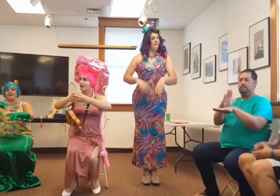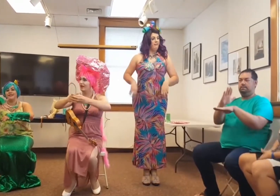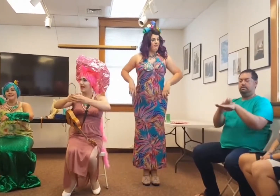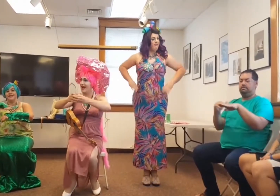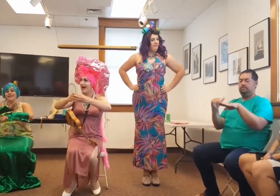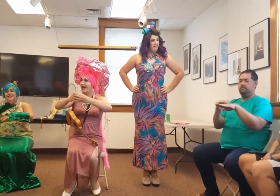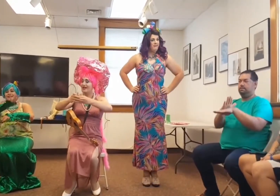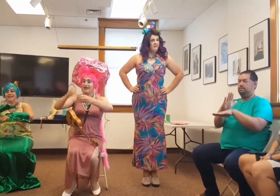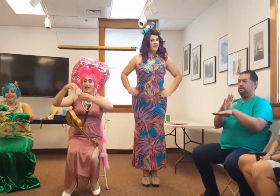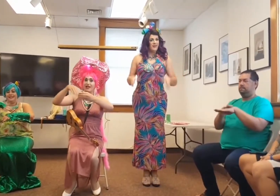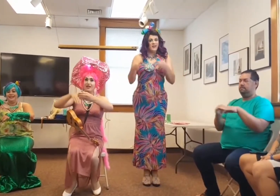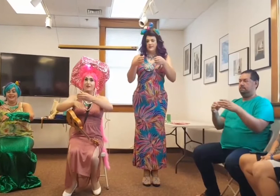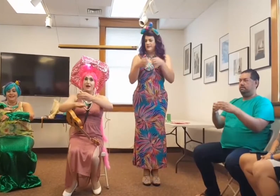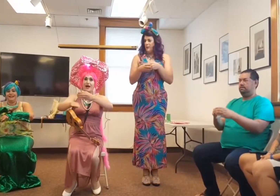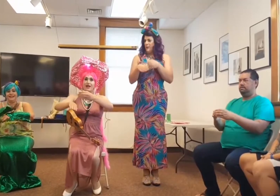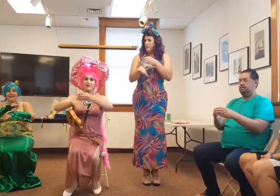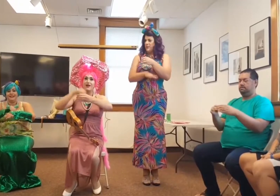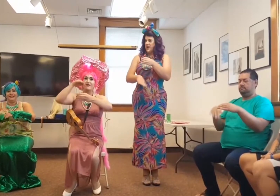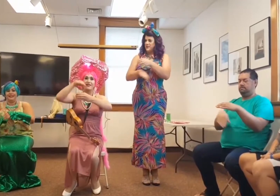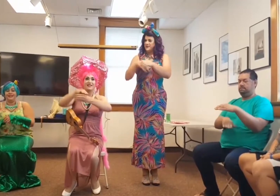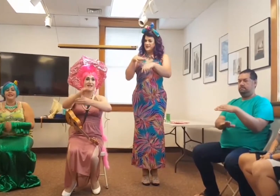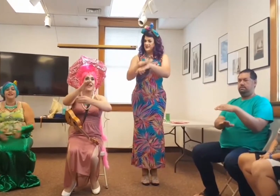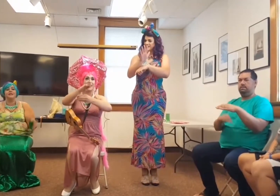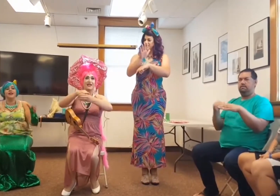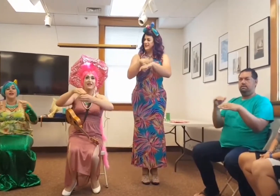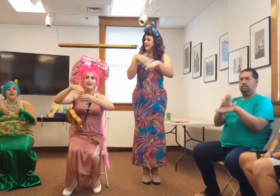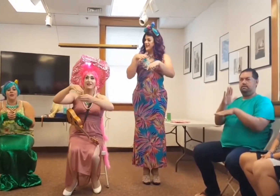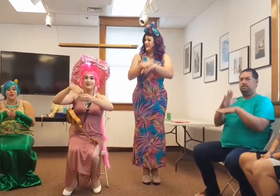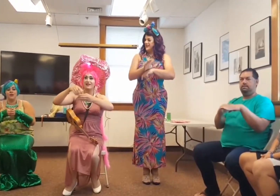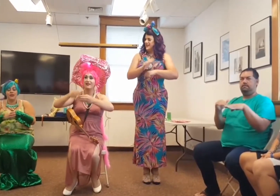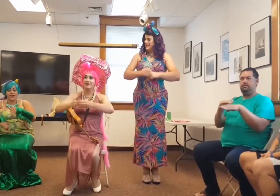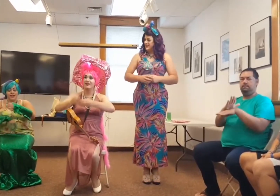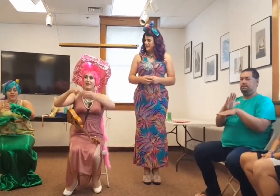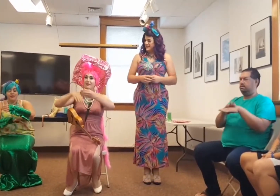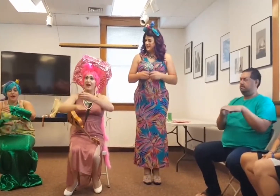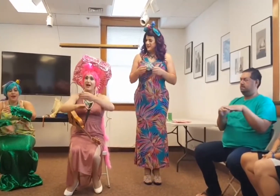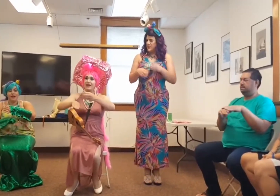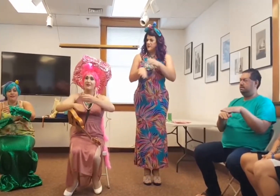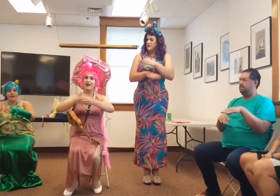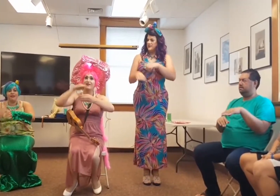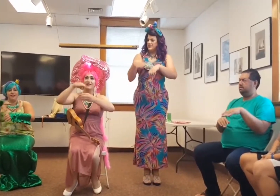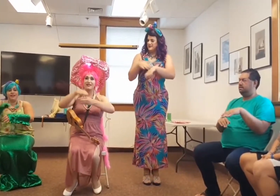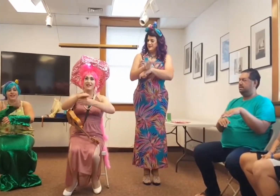Yeah! "Hole" in the "bottom" of the "sea." "Hole in the bottom of the sea."